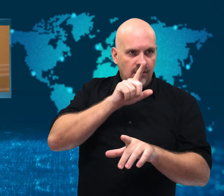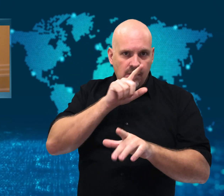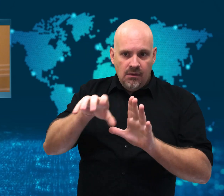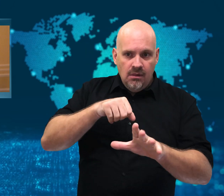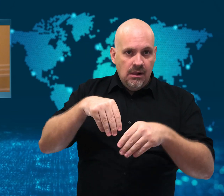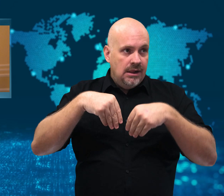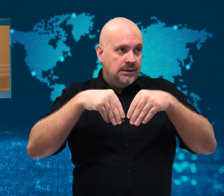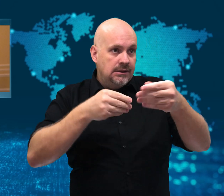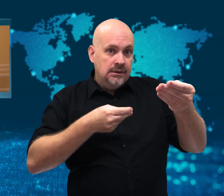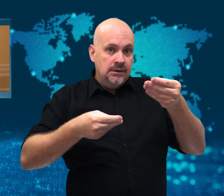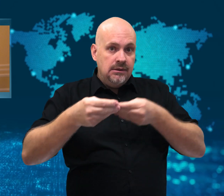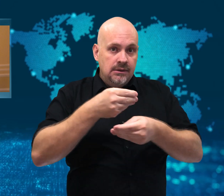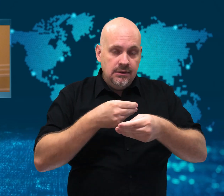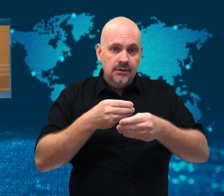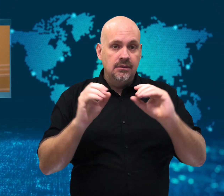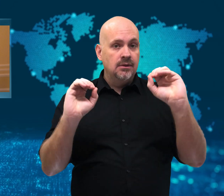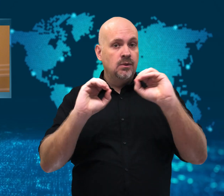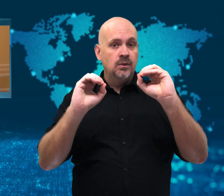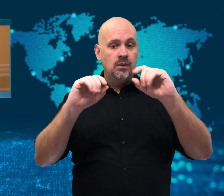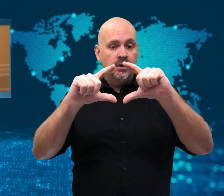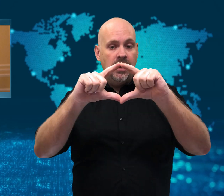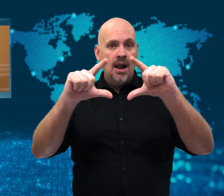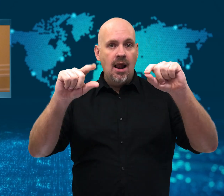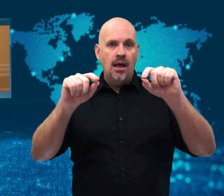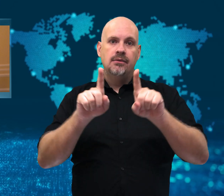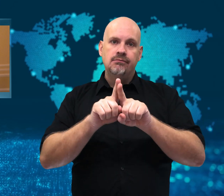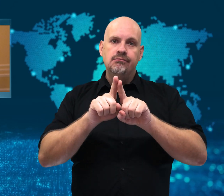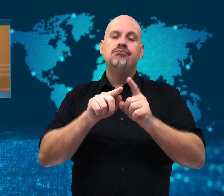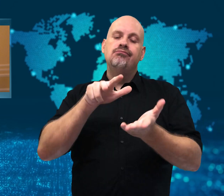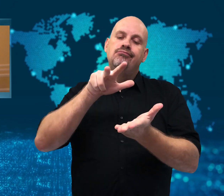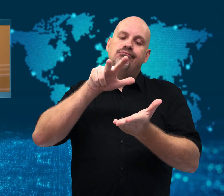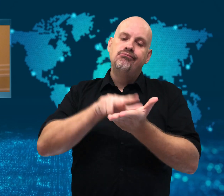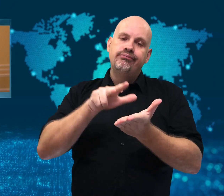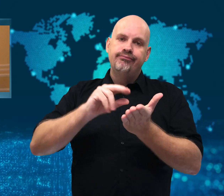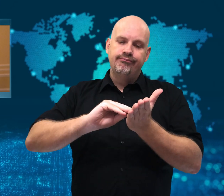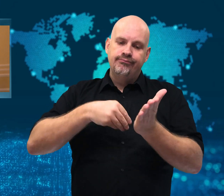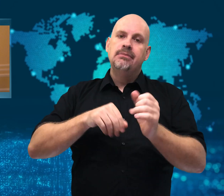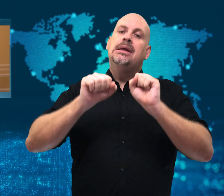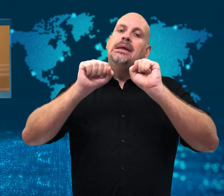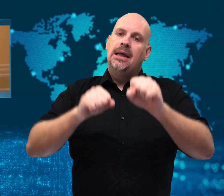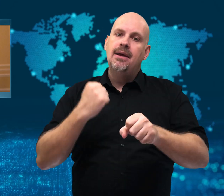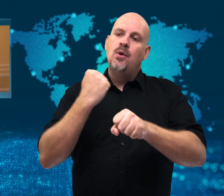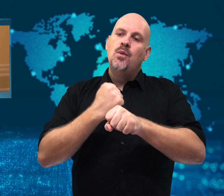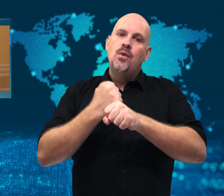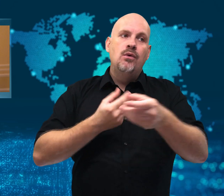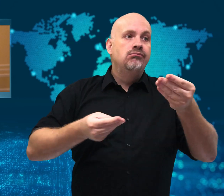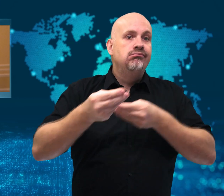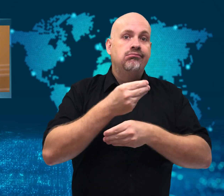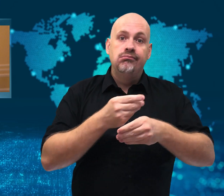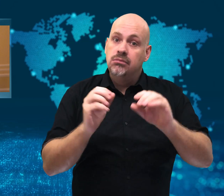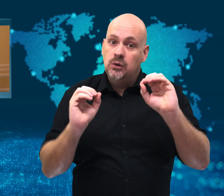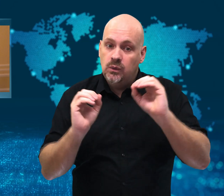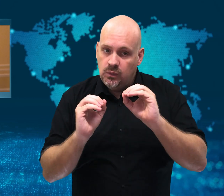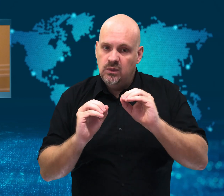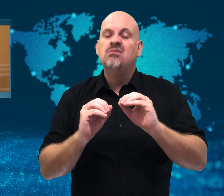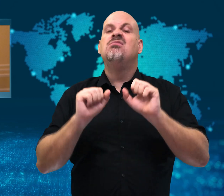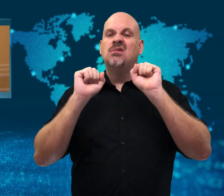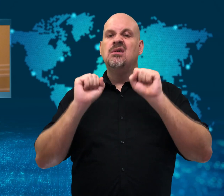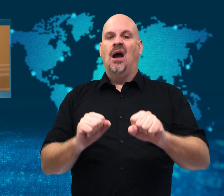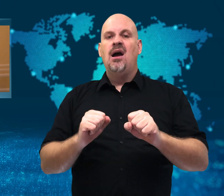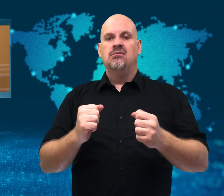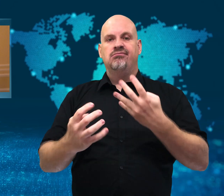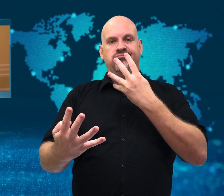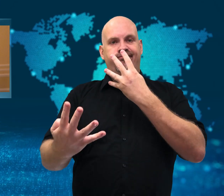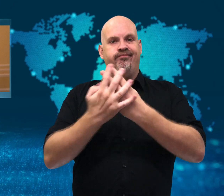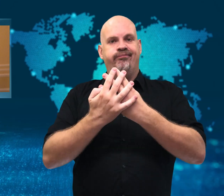and processing threatened species without a license can be punished